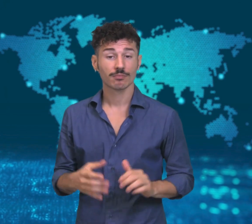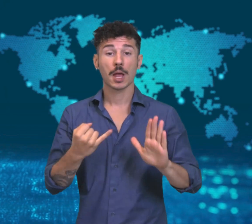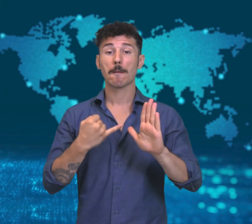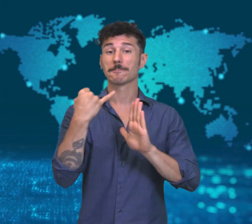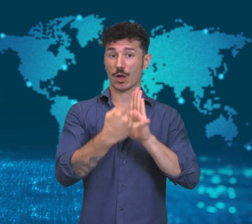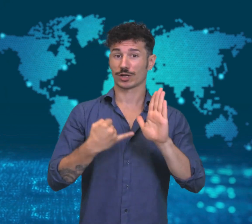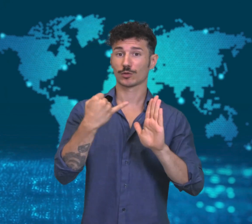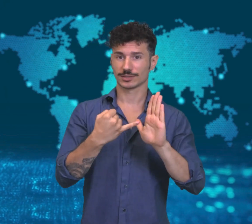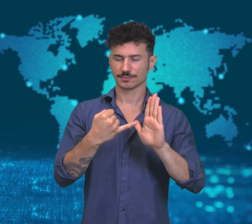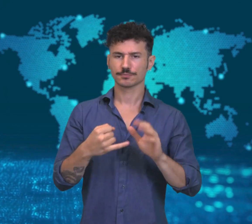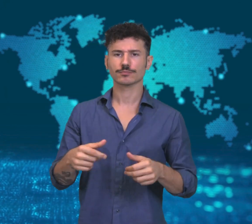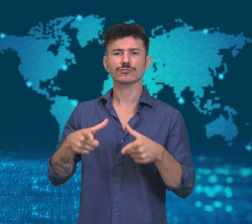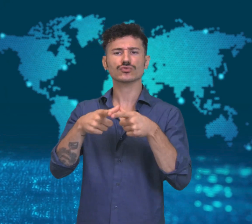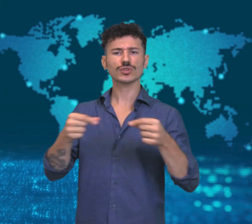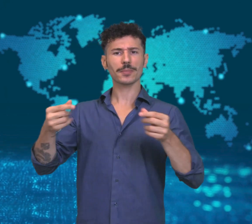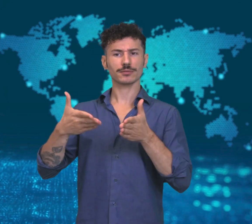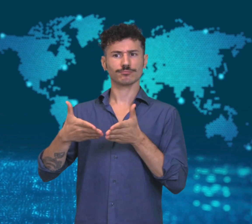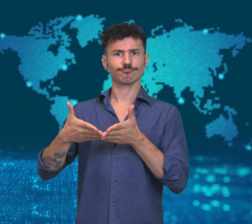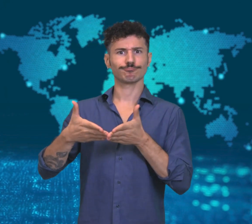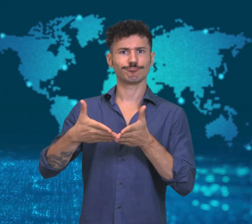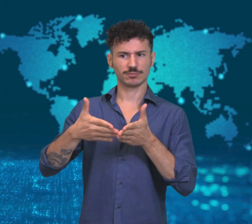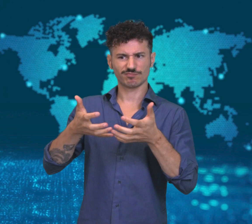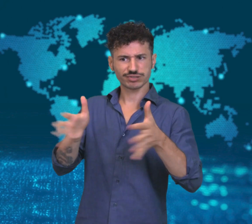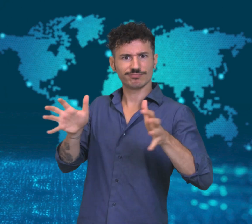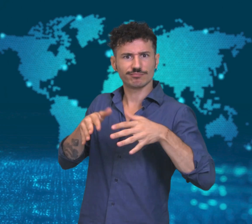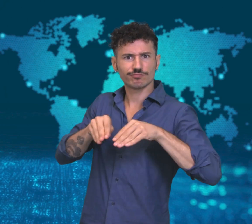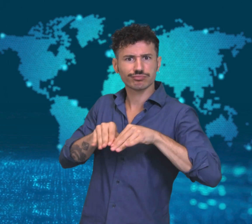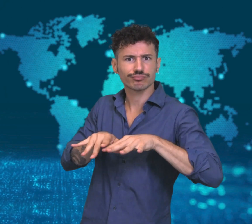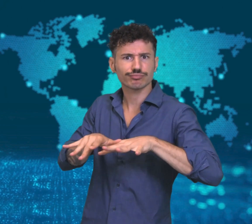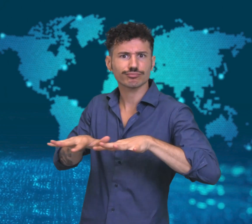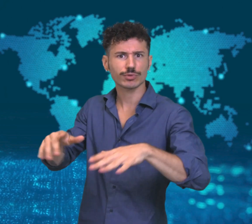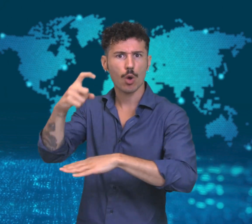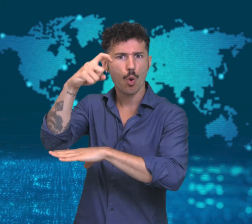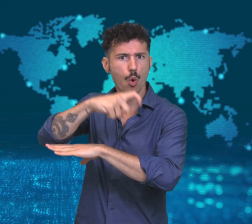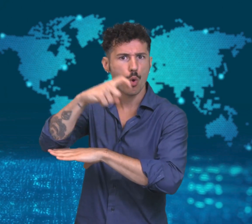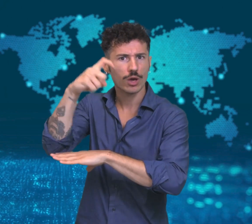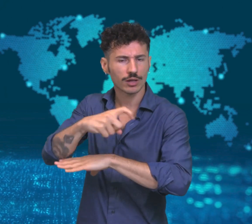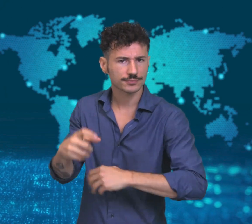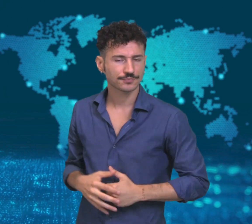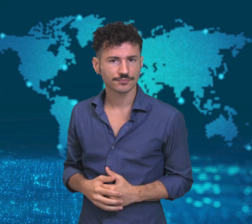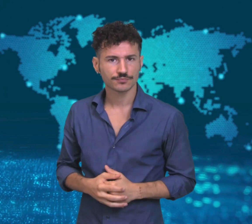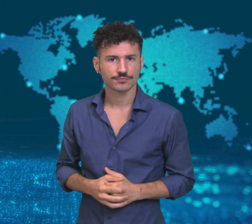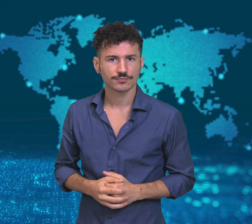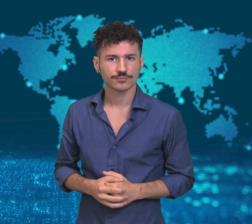Japanese ship spills oil.